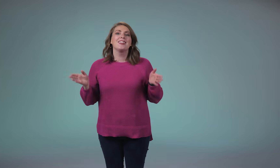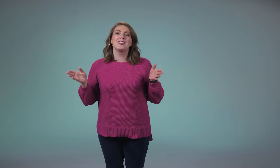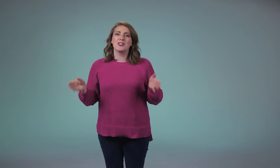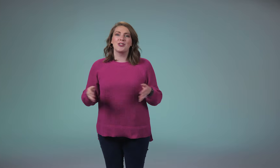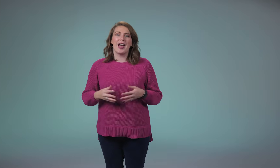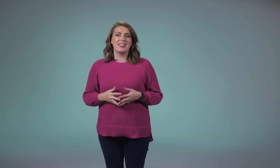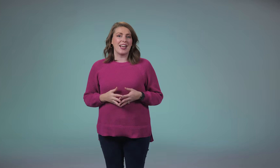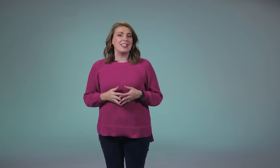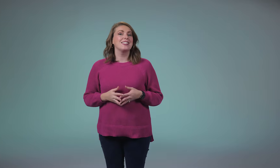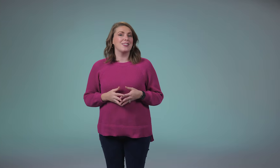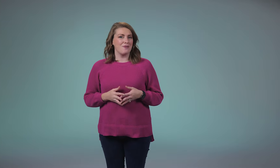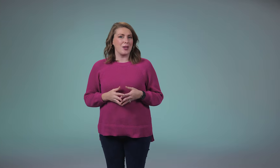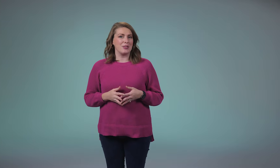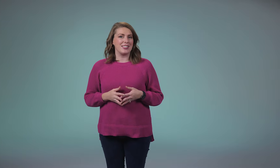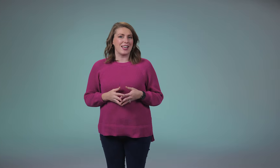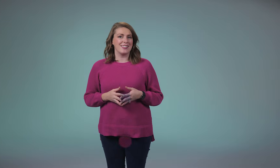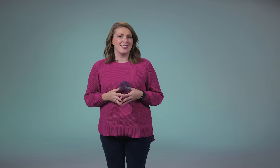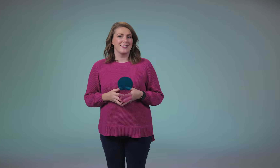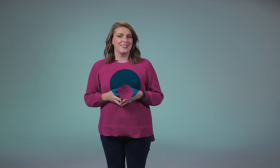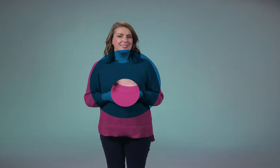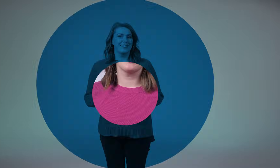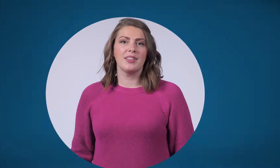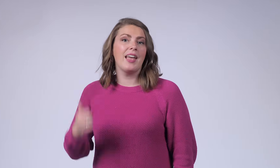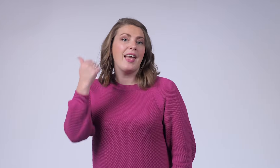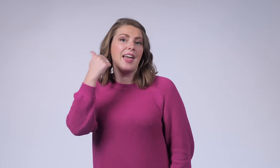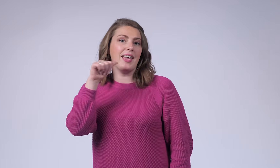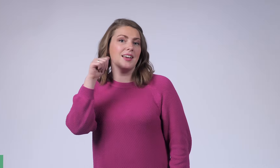let's learn how to sign some family signs. AUNT